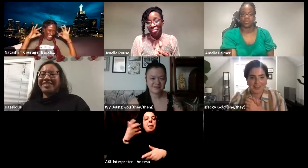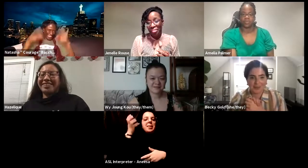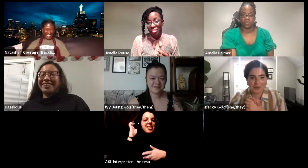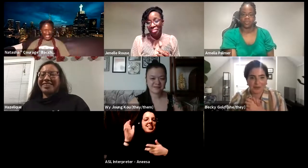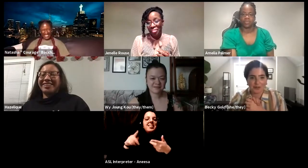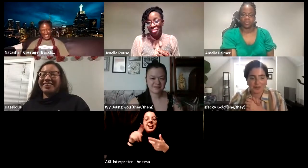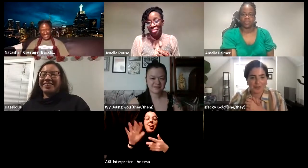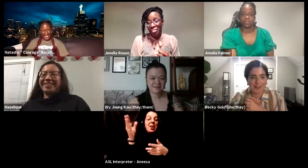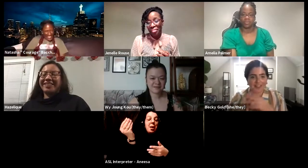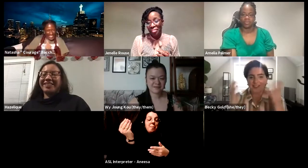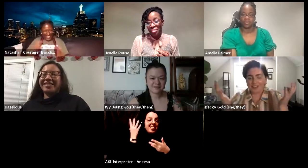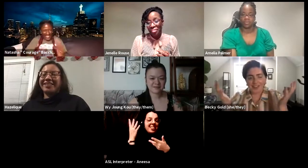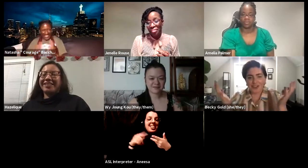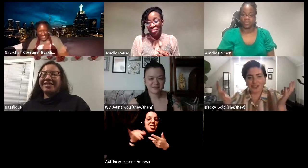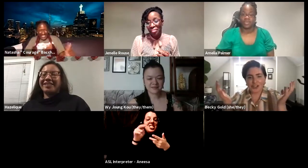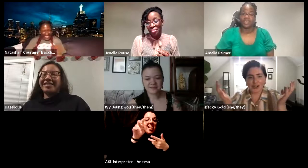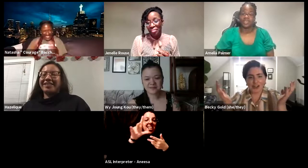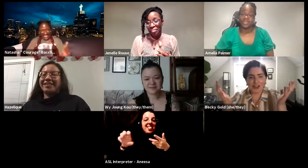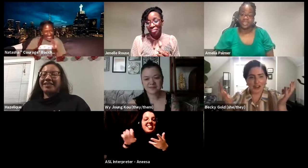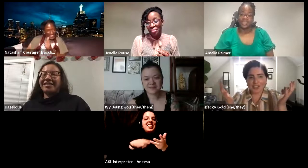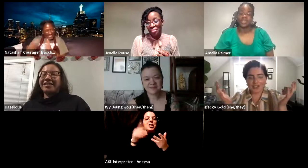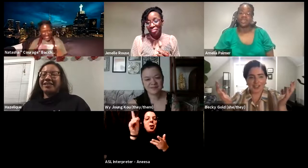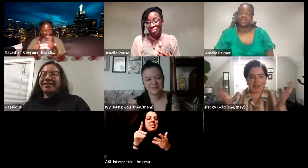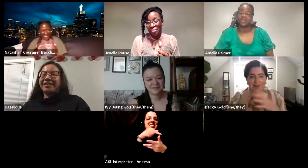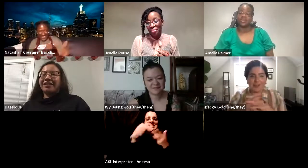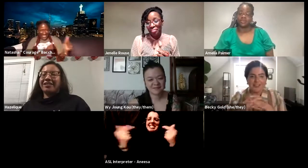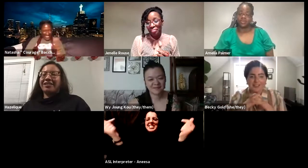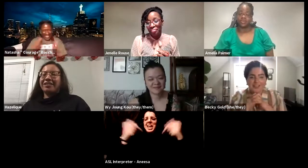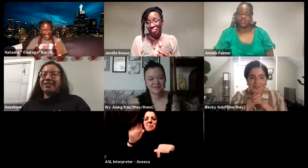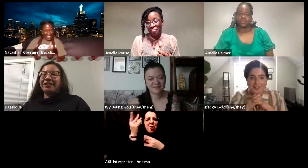you so much for being with us and sharing your thoughts and your experience, it was